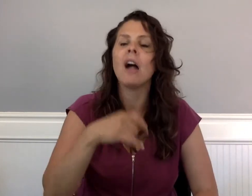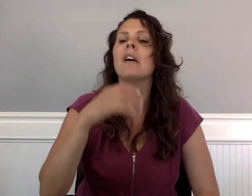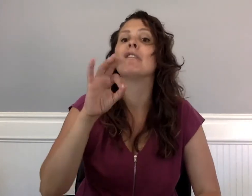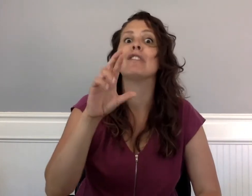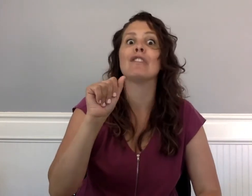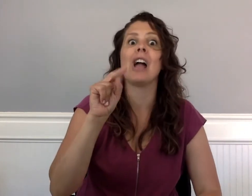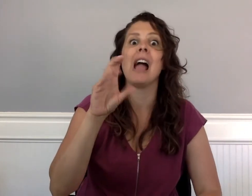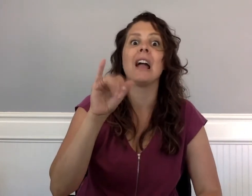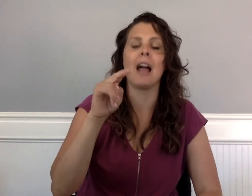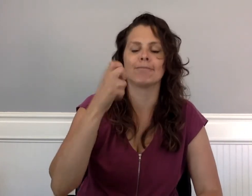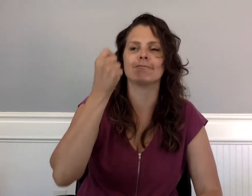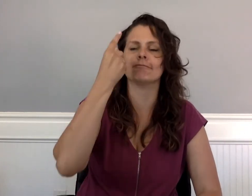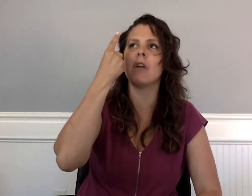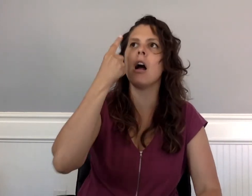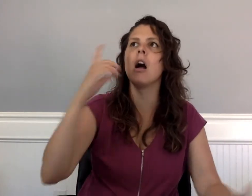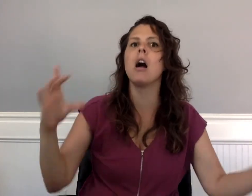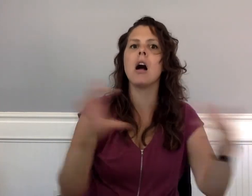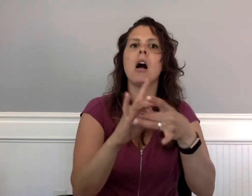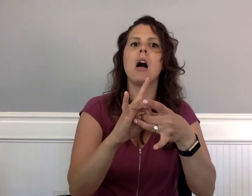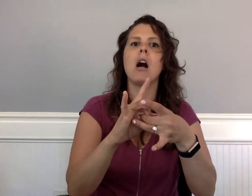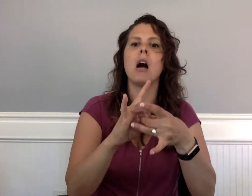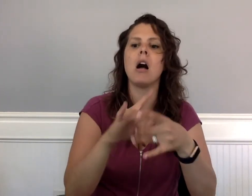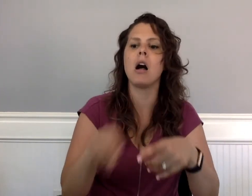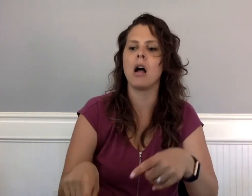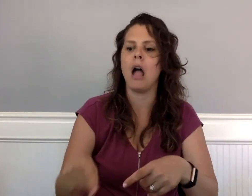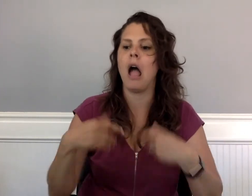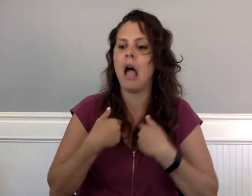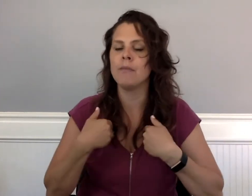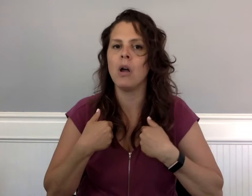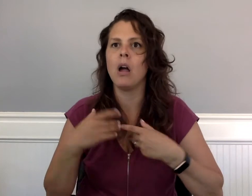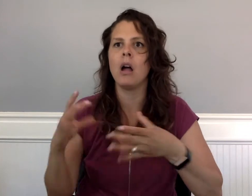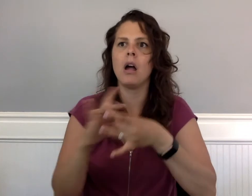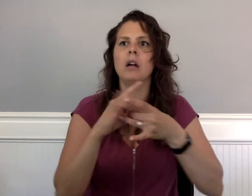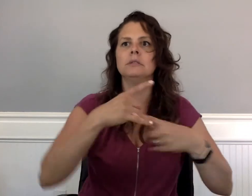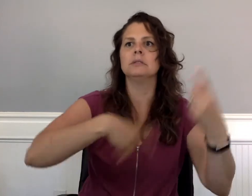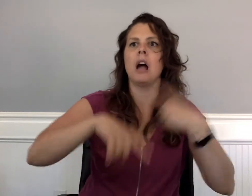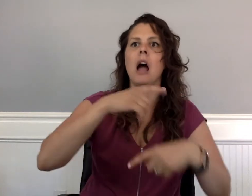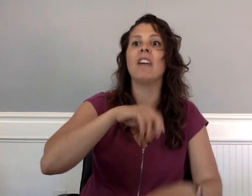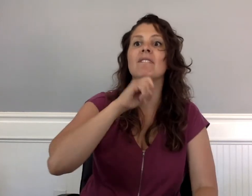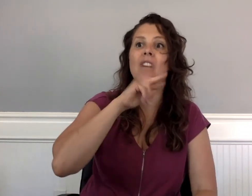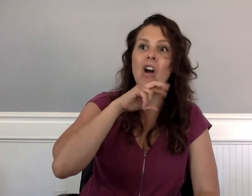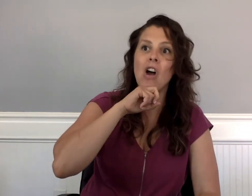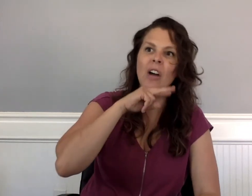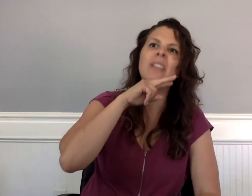Francine had understood immediately what that sign meant.